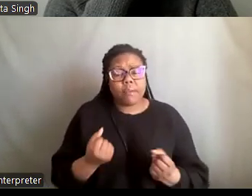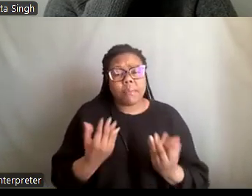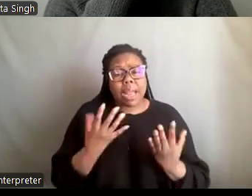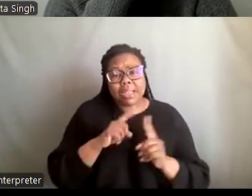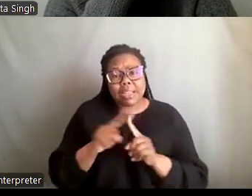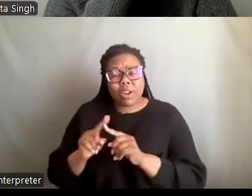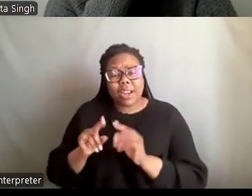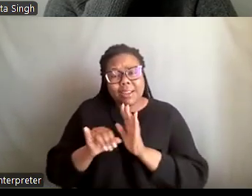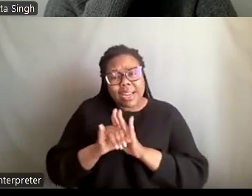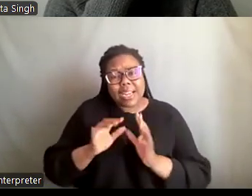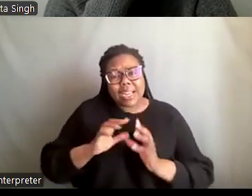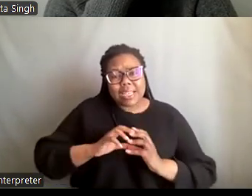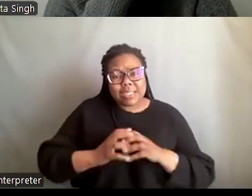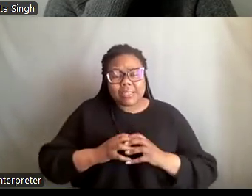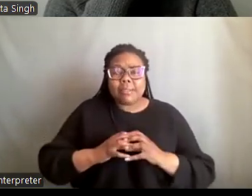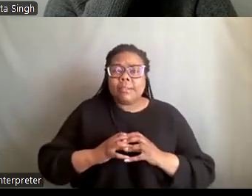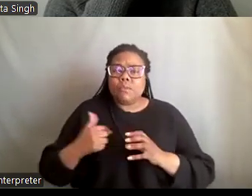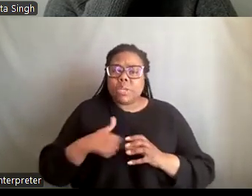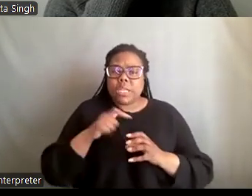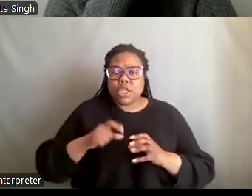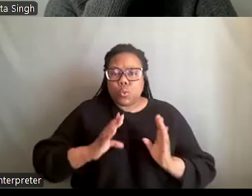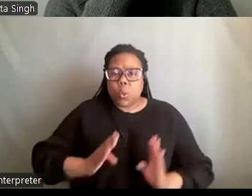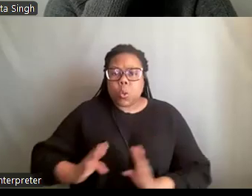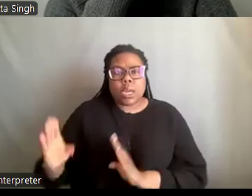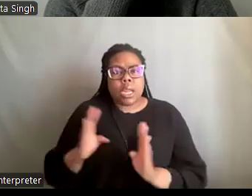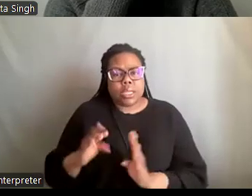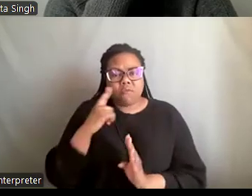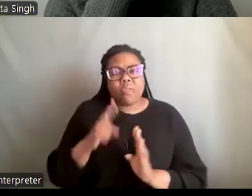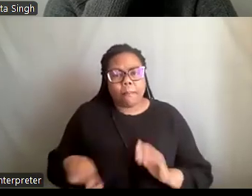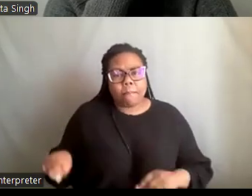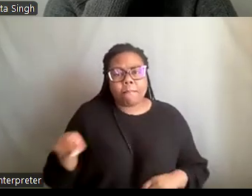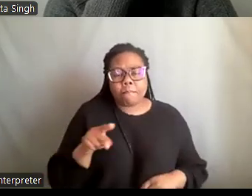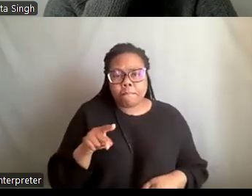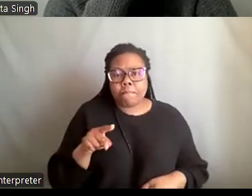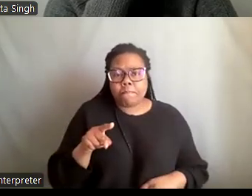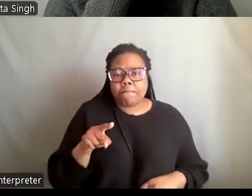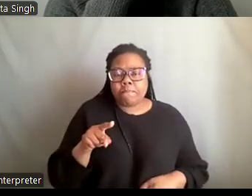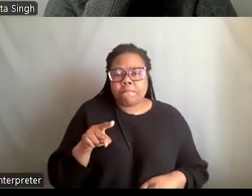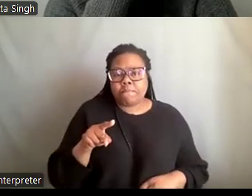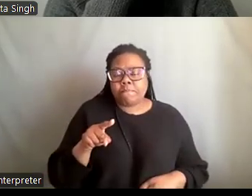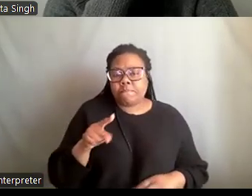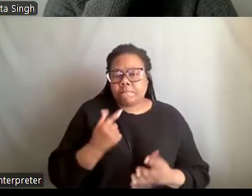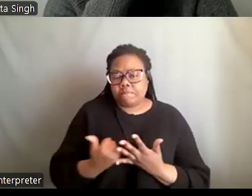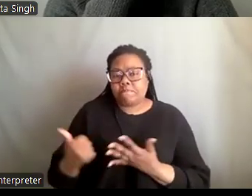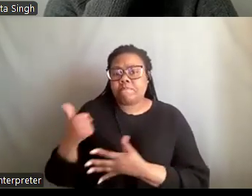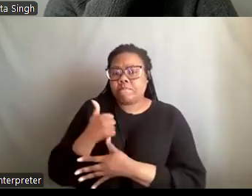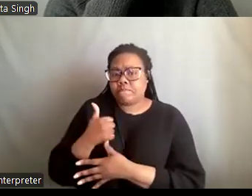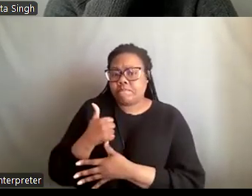but more so the folks who are multiply marginalized who we need to organize for in this moment